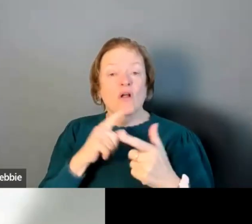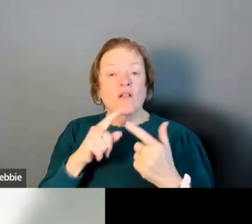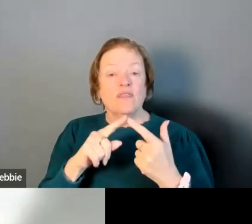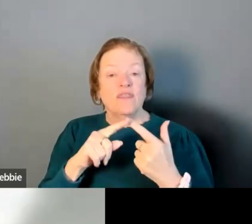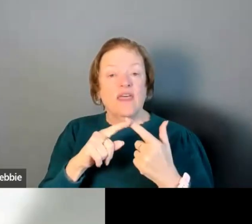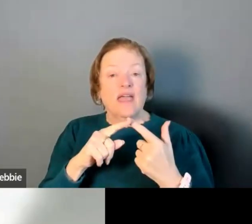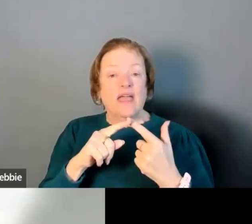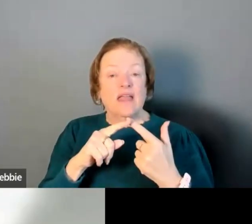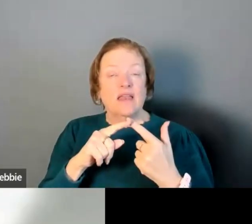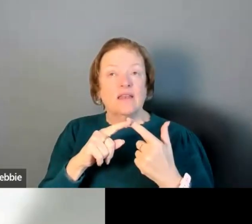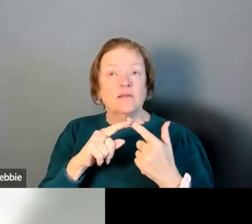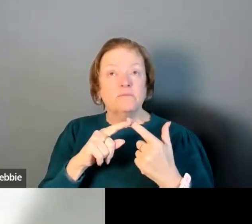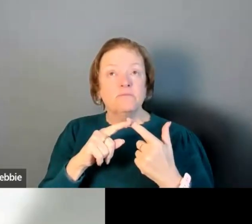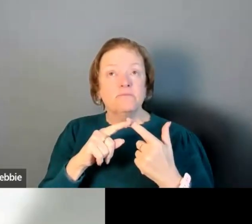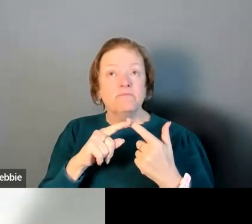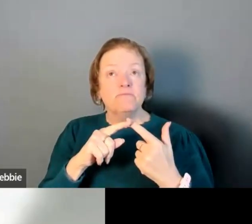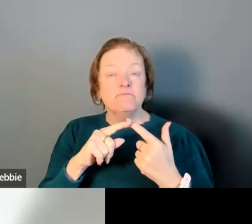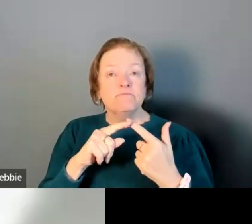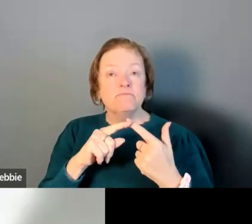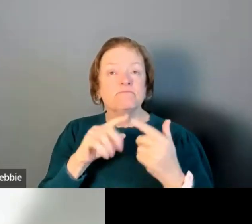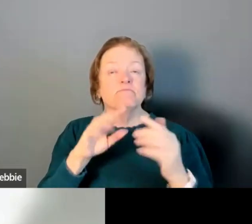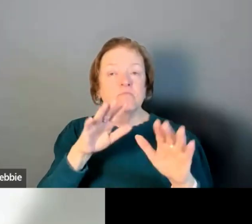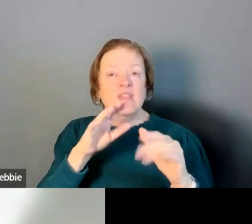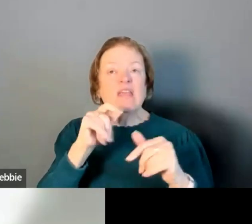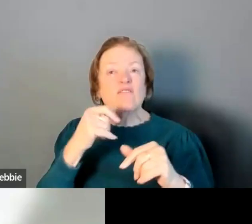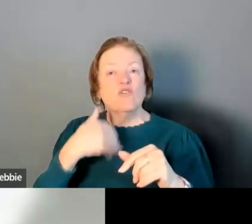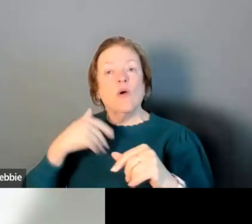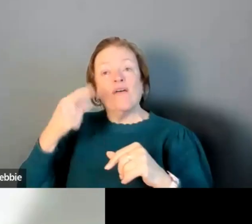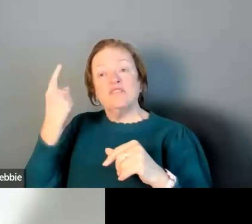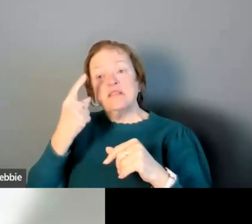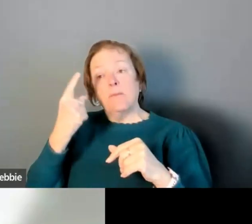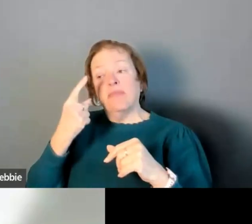If you have something in your inventory that, you have an extra